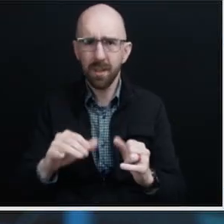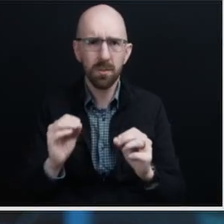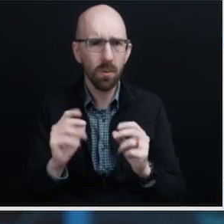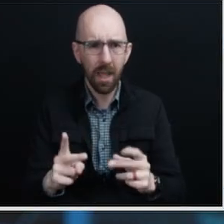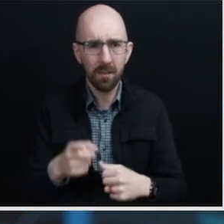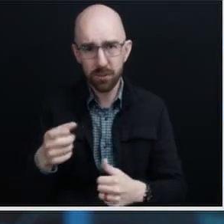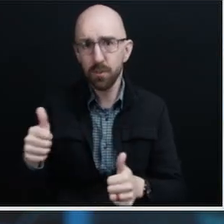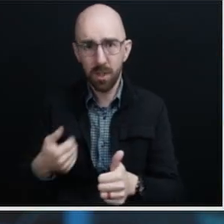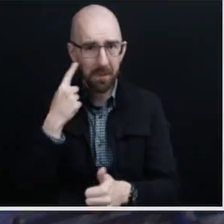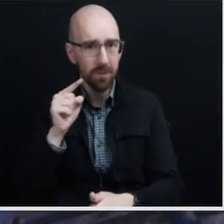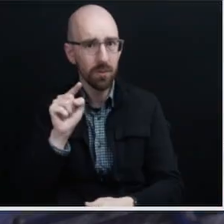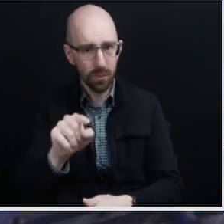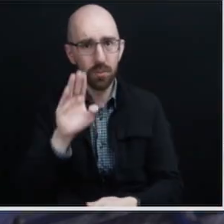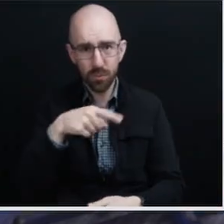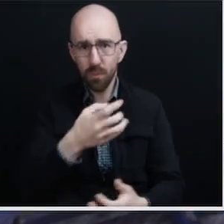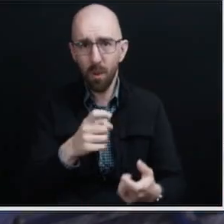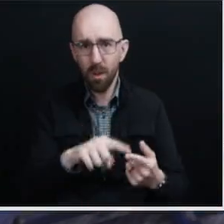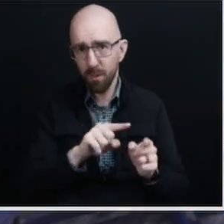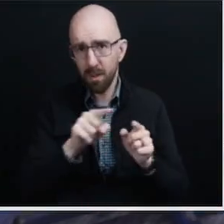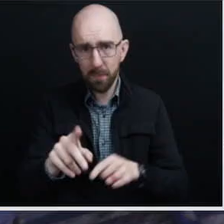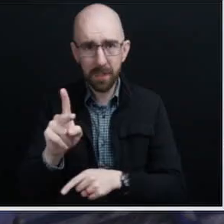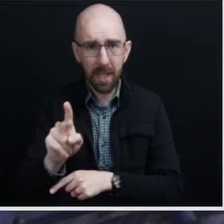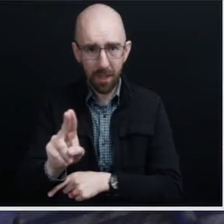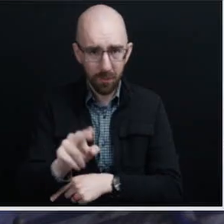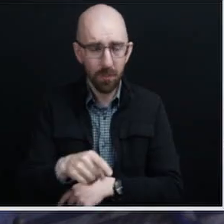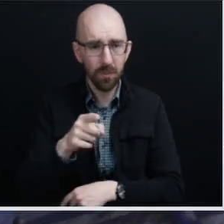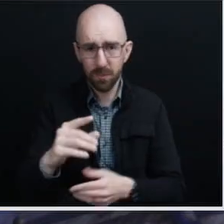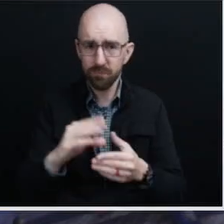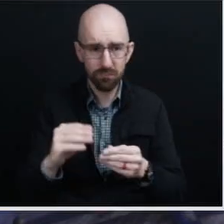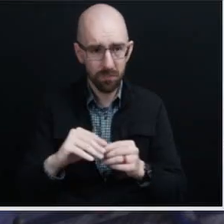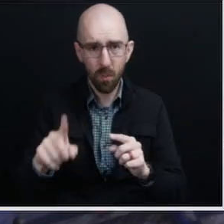she wanted to come to KU and you had said that when we spoke that you said you knew you wanted